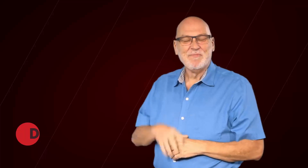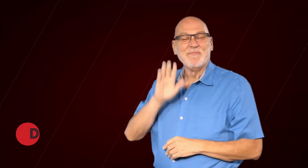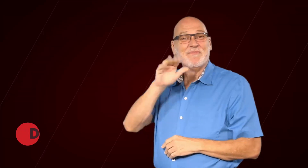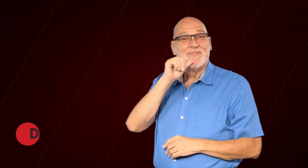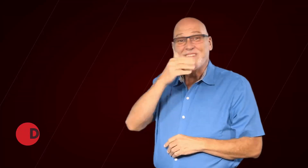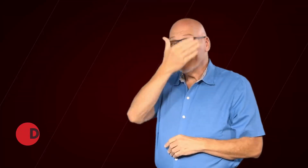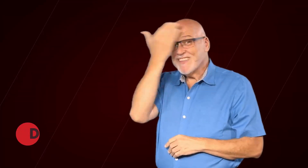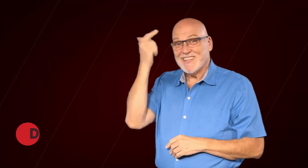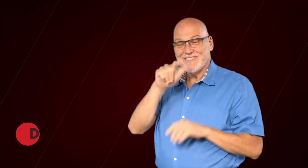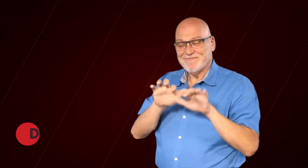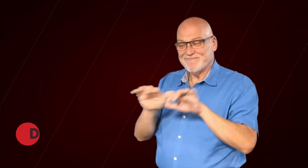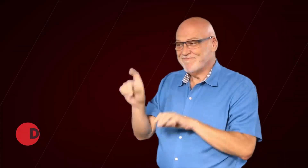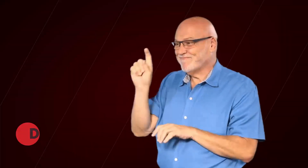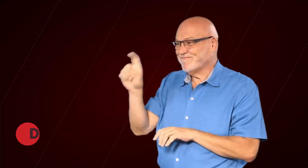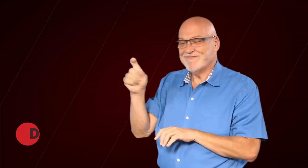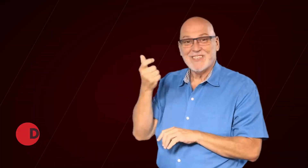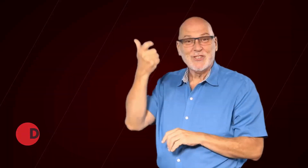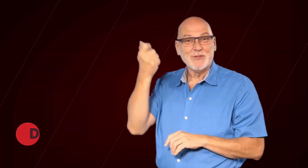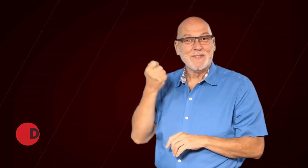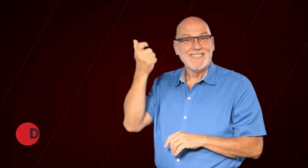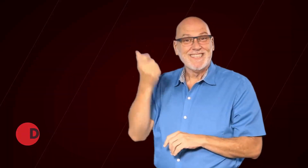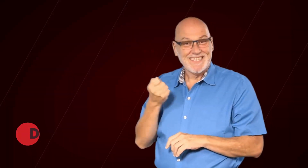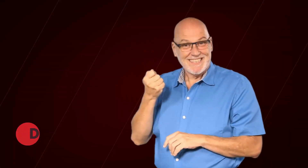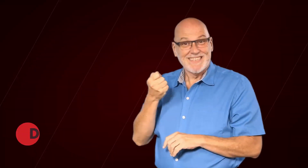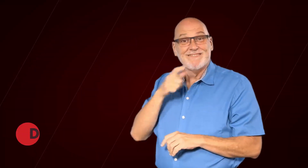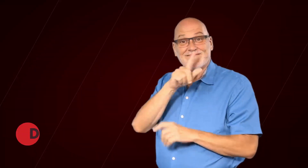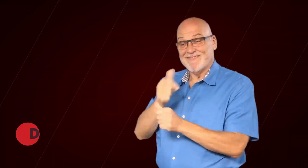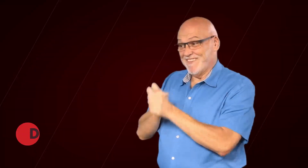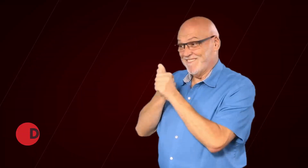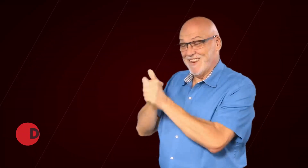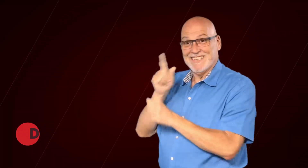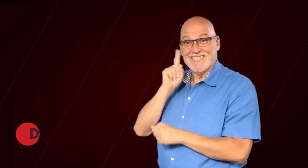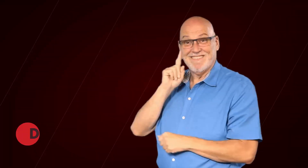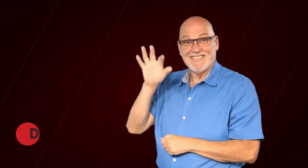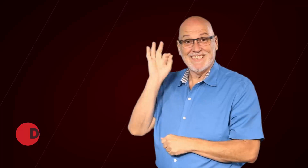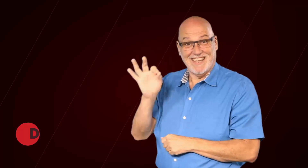Don't forget to subscribe, like, and follow DeafDots